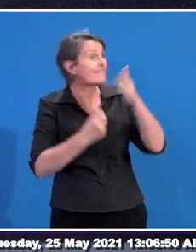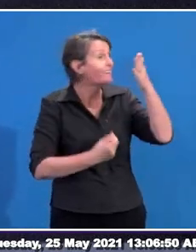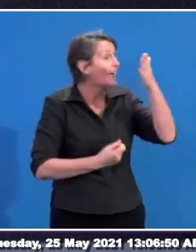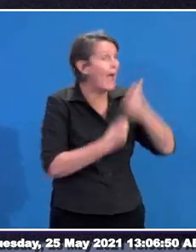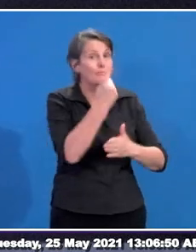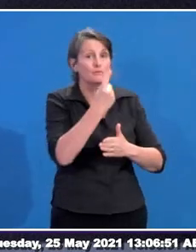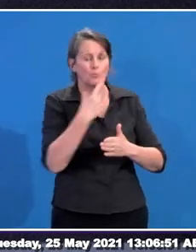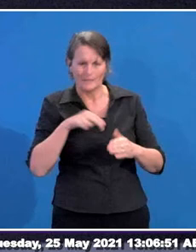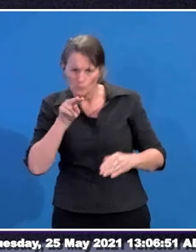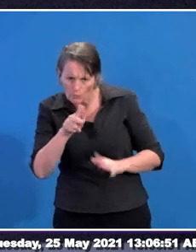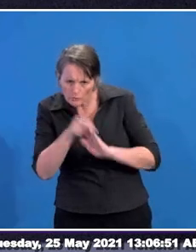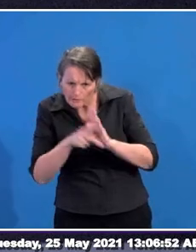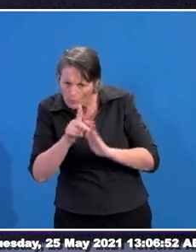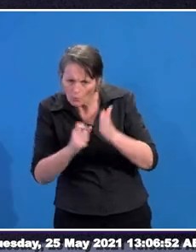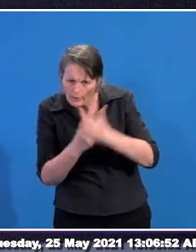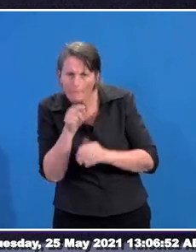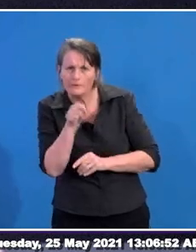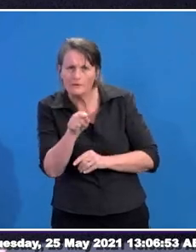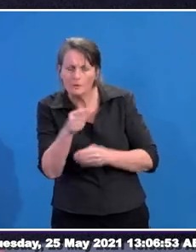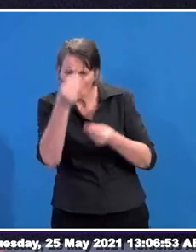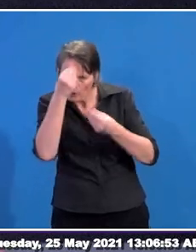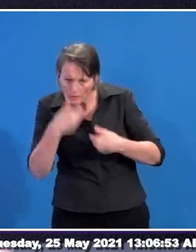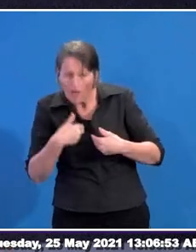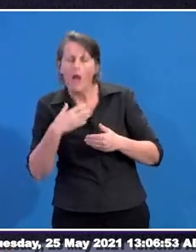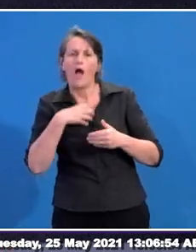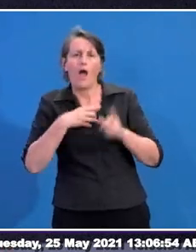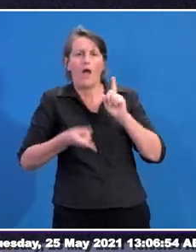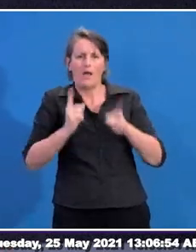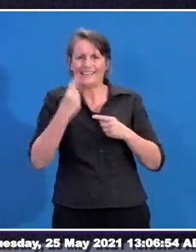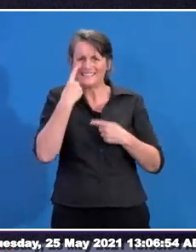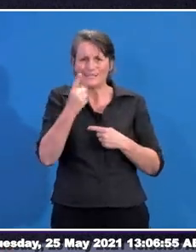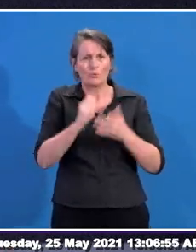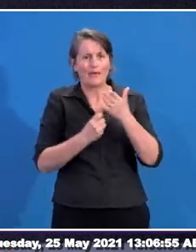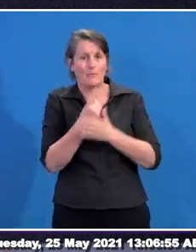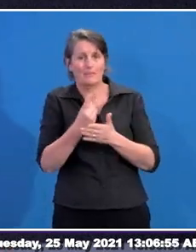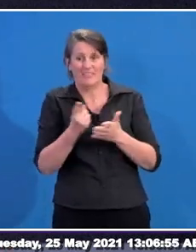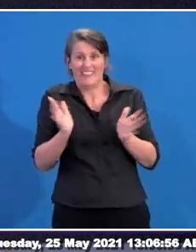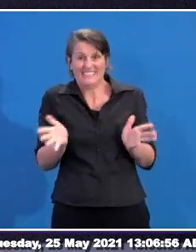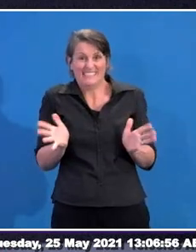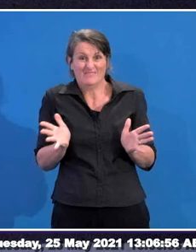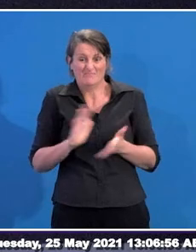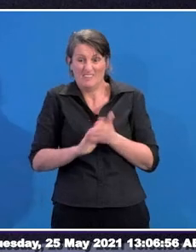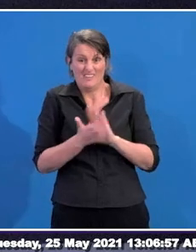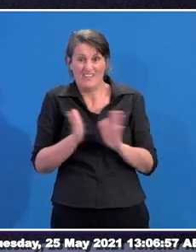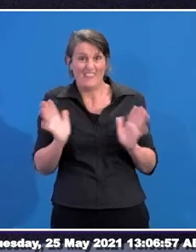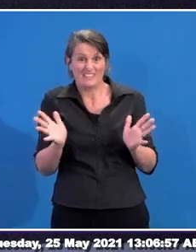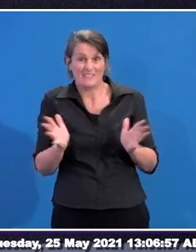and time of the incident that can tell us exactly what happened and there we have it, you know, that's the truth.